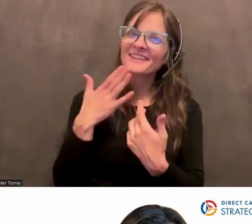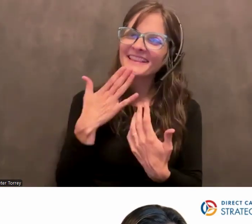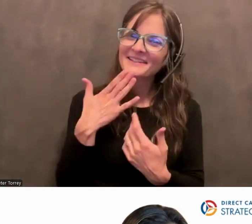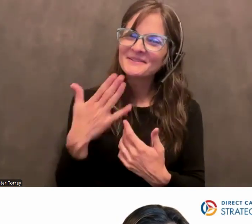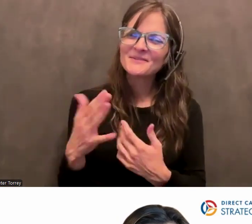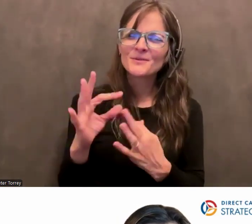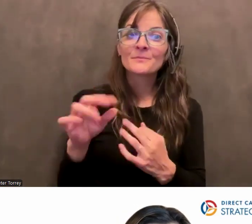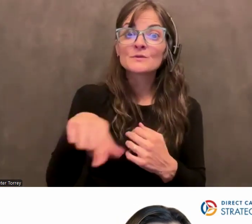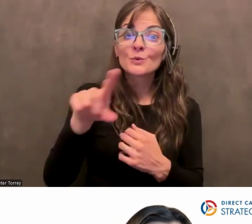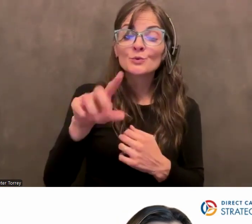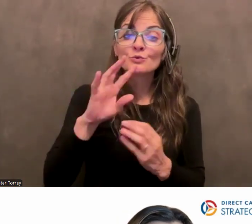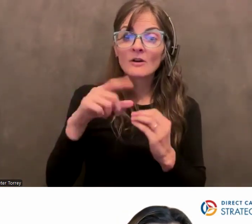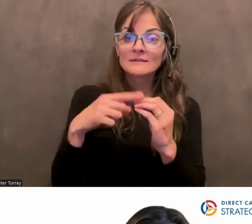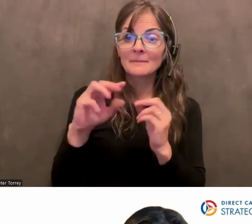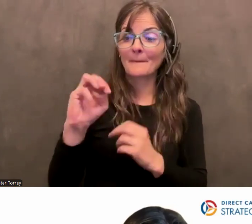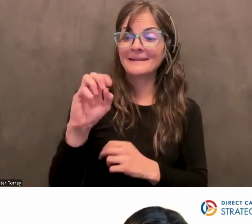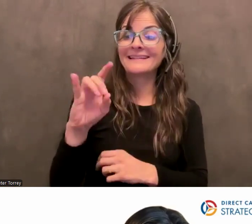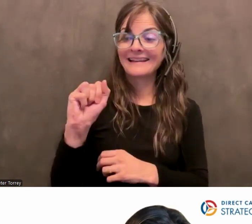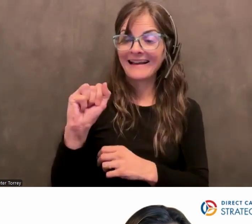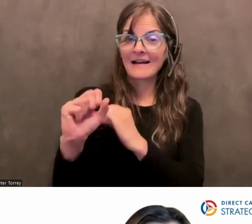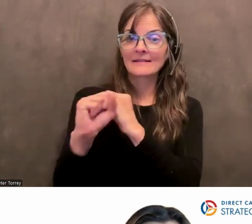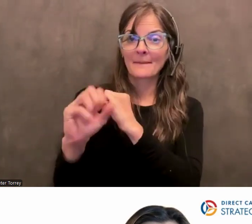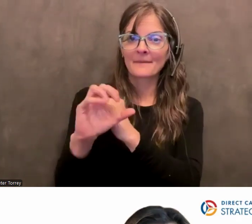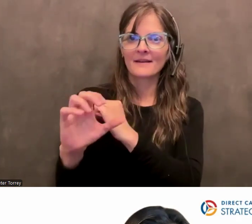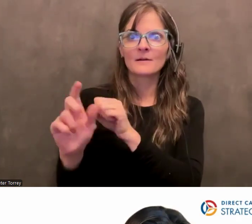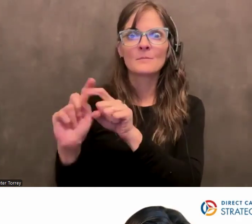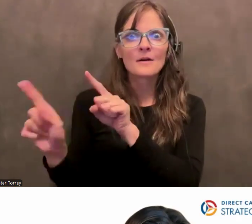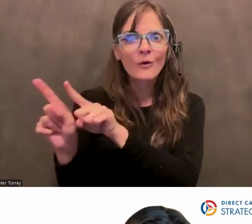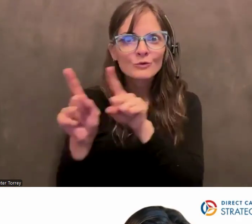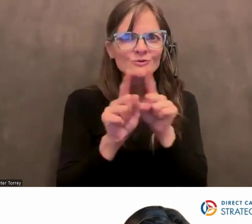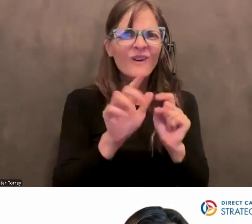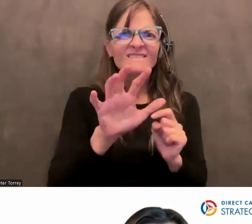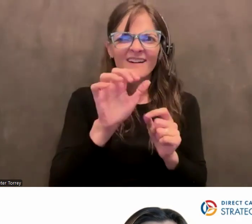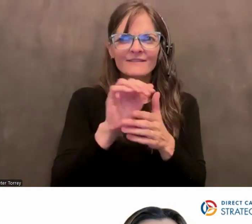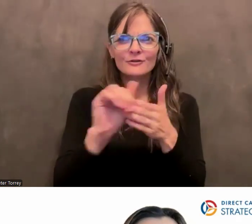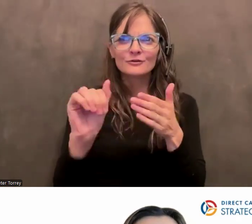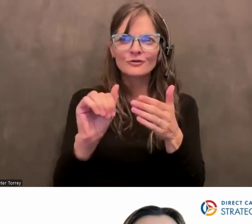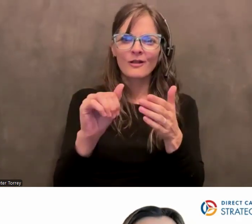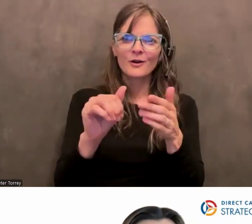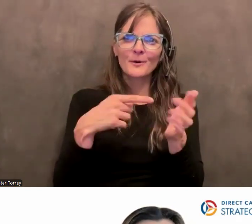You talked about $500 bonuses, you talked about free online training. How important is it